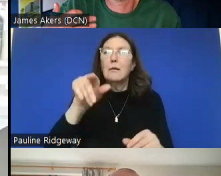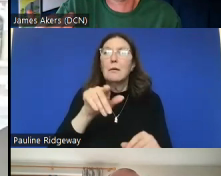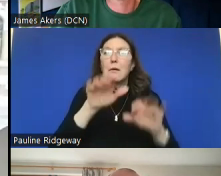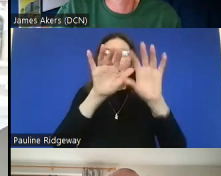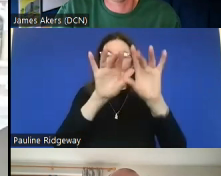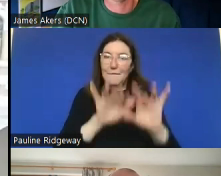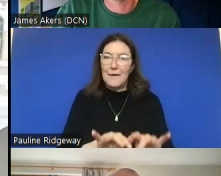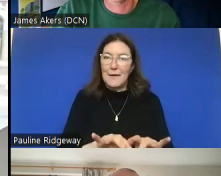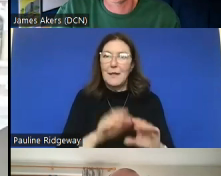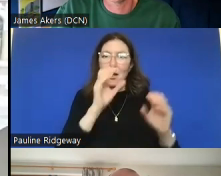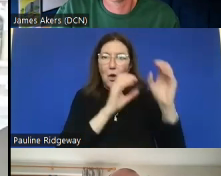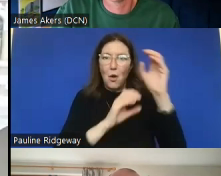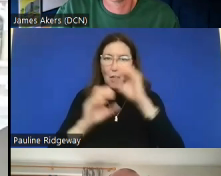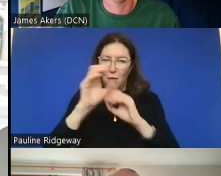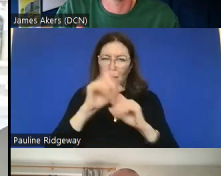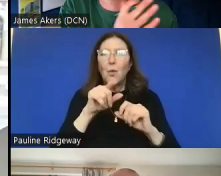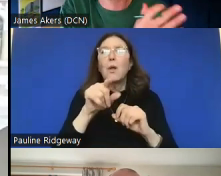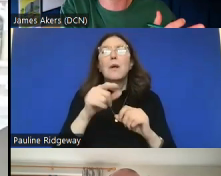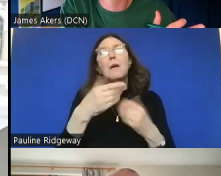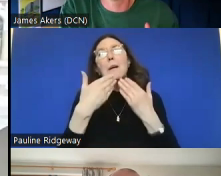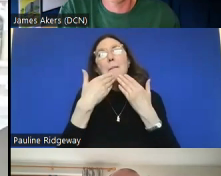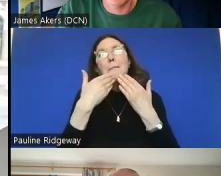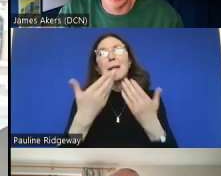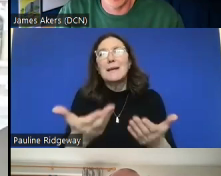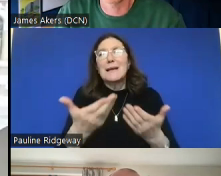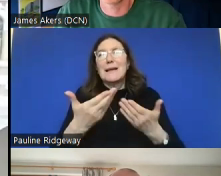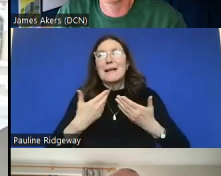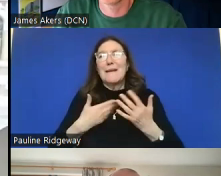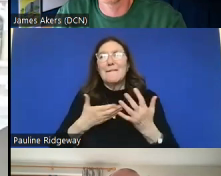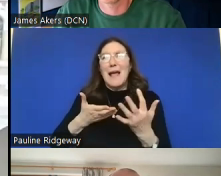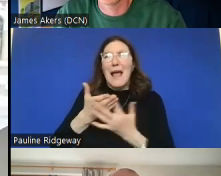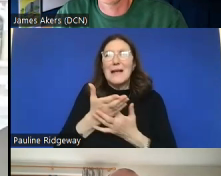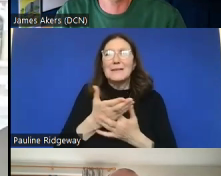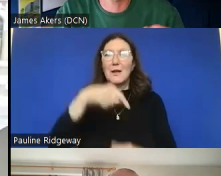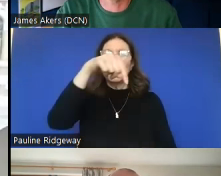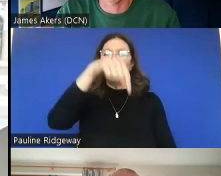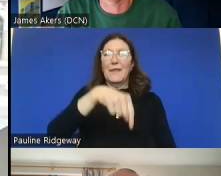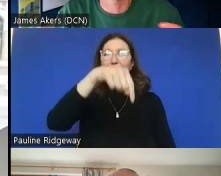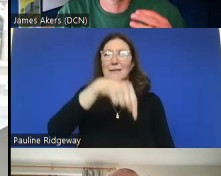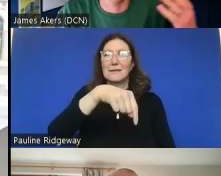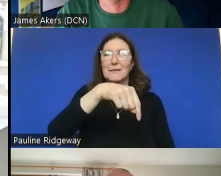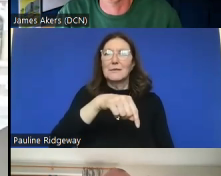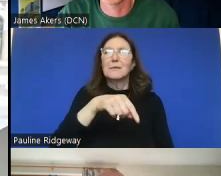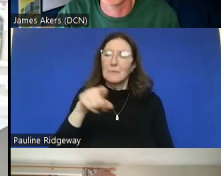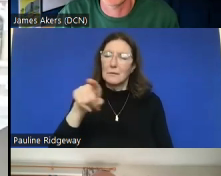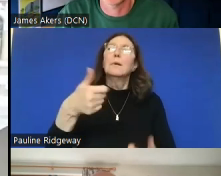please give me access to this, and then it will do that for you. It takes a while, but you can reclaim access,